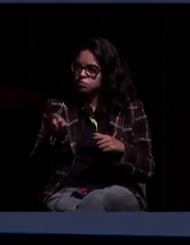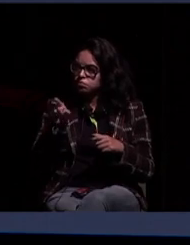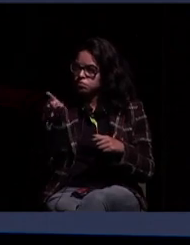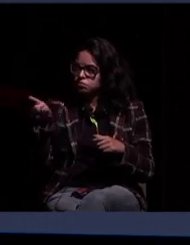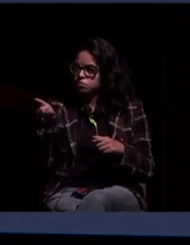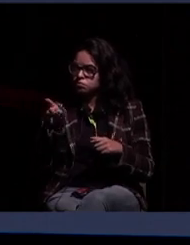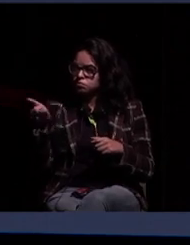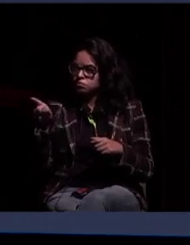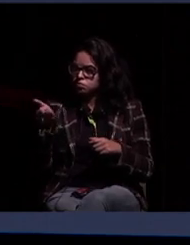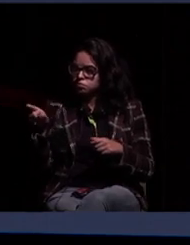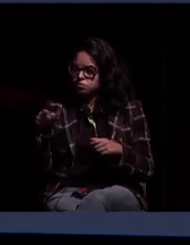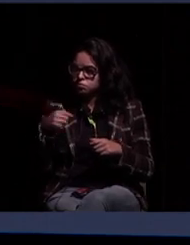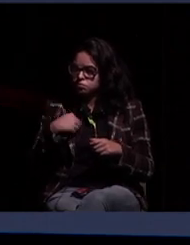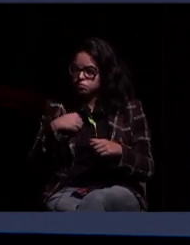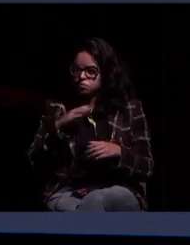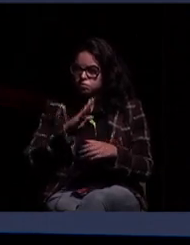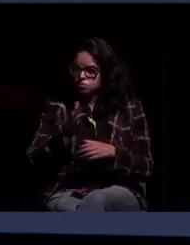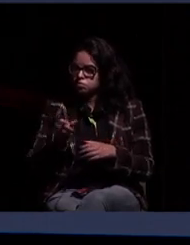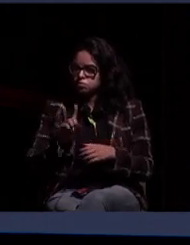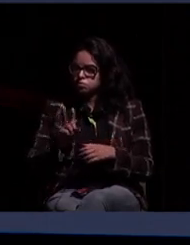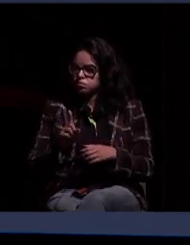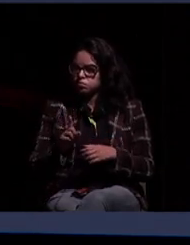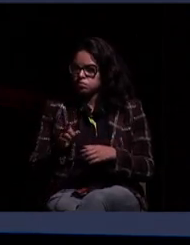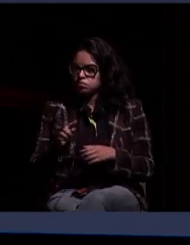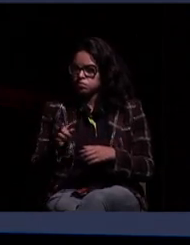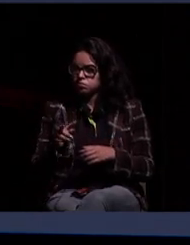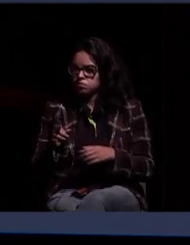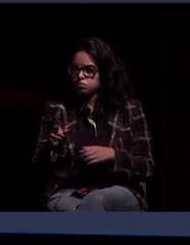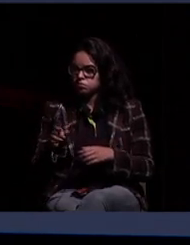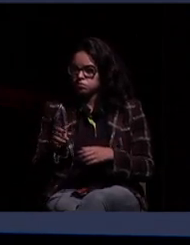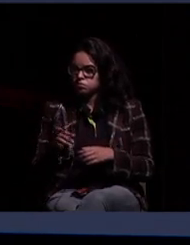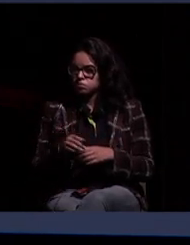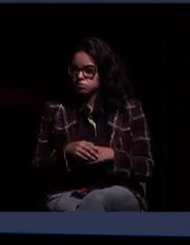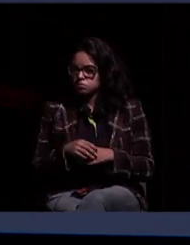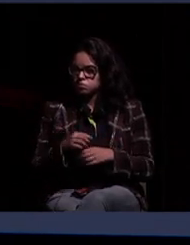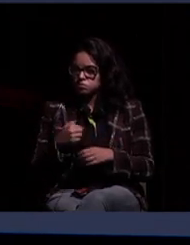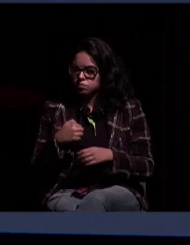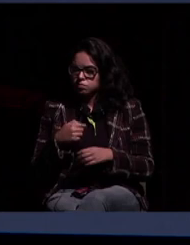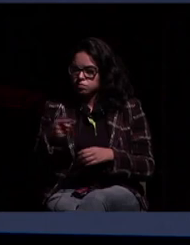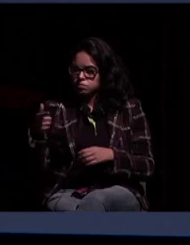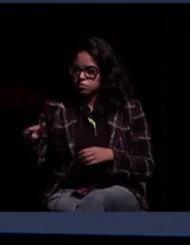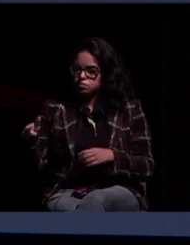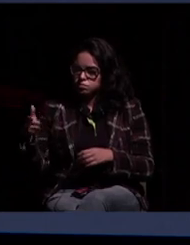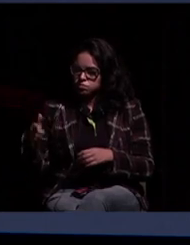I didn’t get in through the back door. Like many other Brazilian academy women,